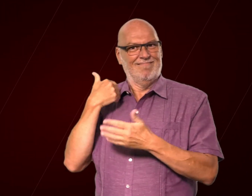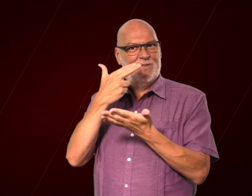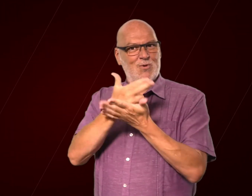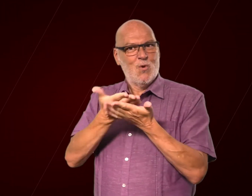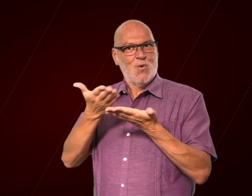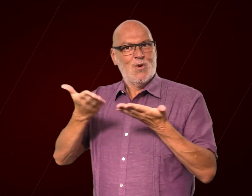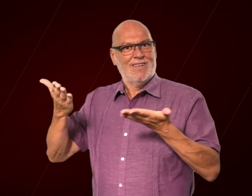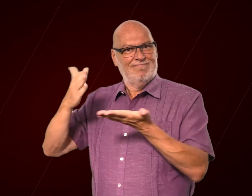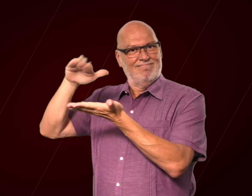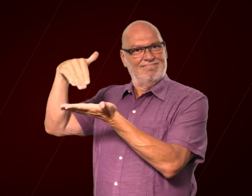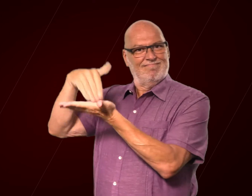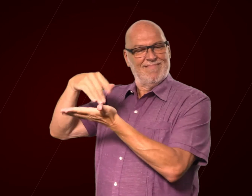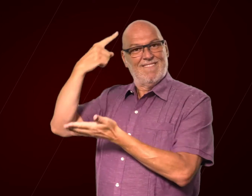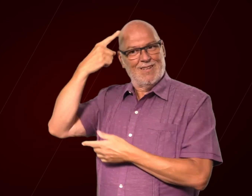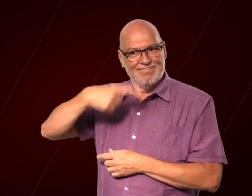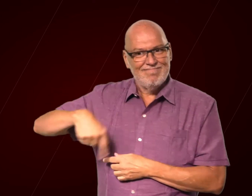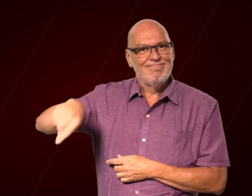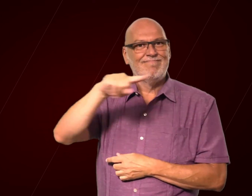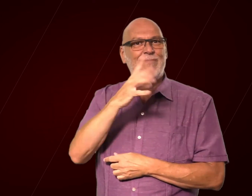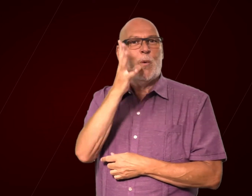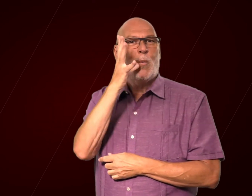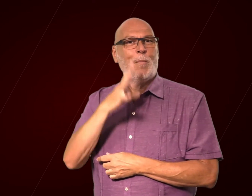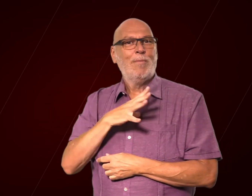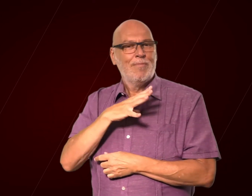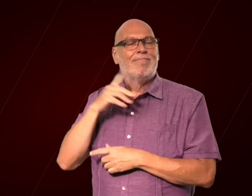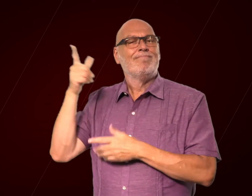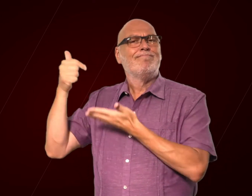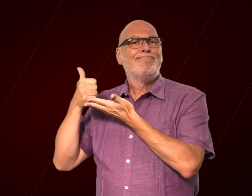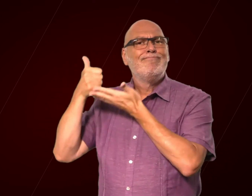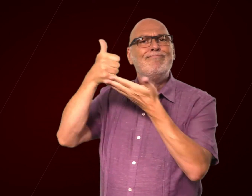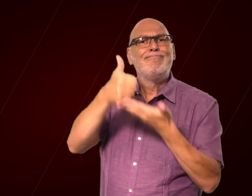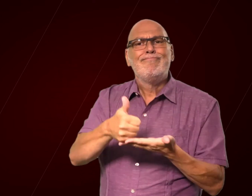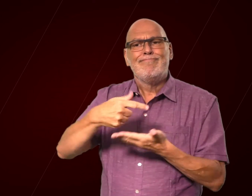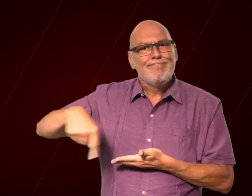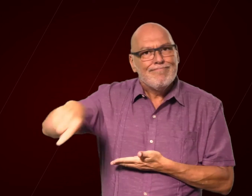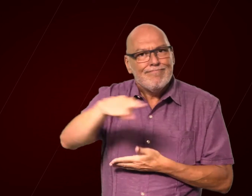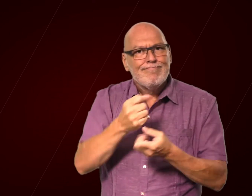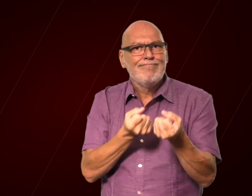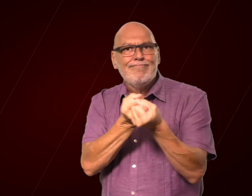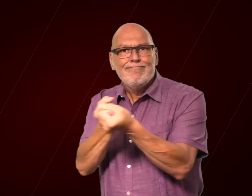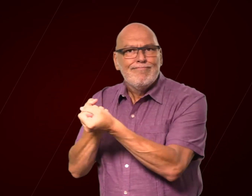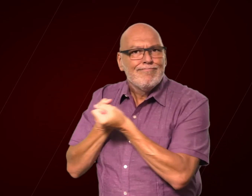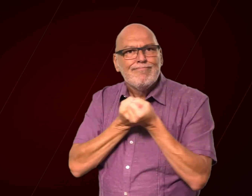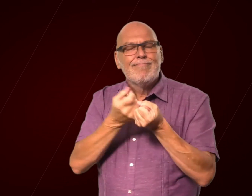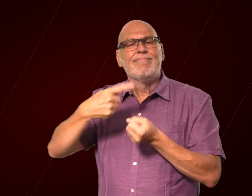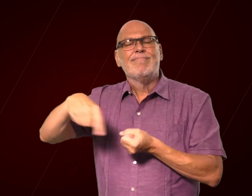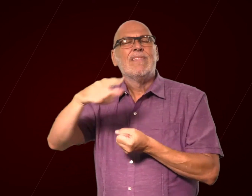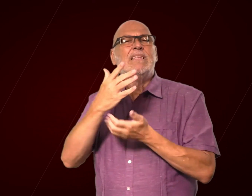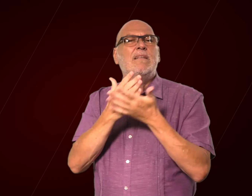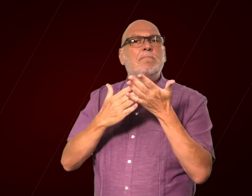a resource centre for women who need help and support